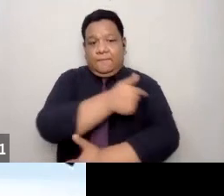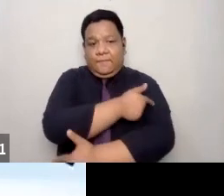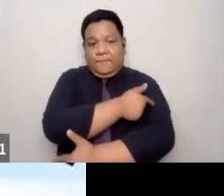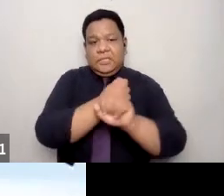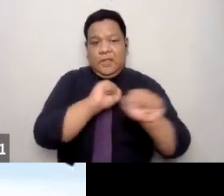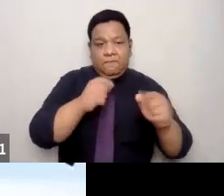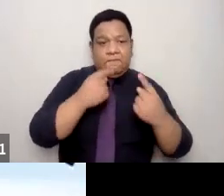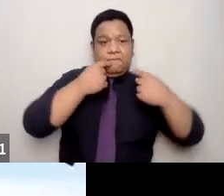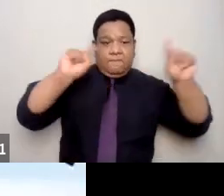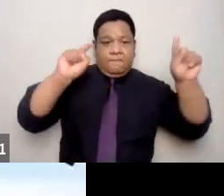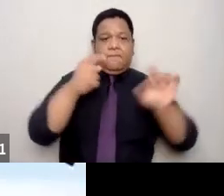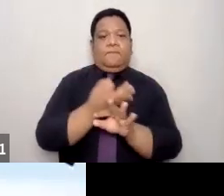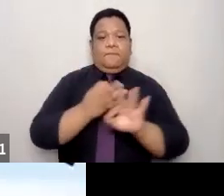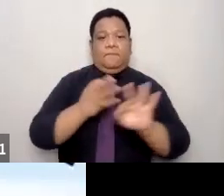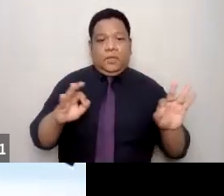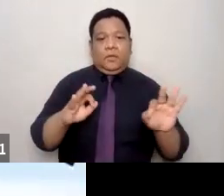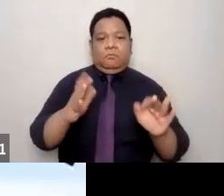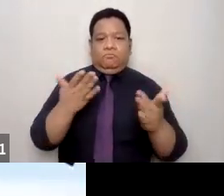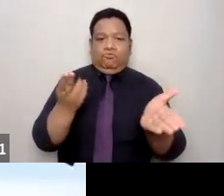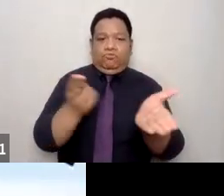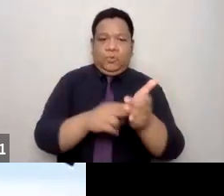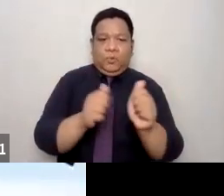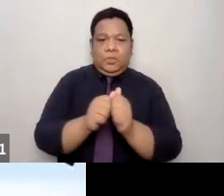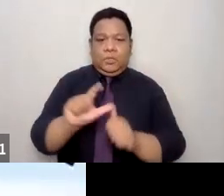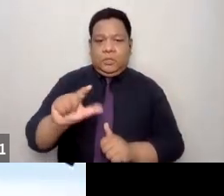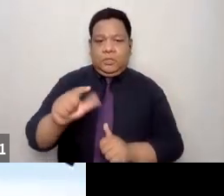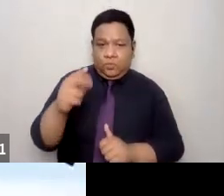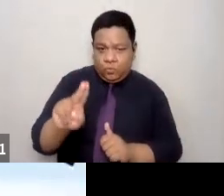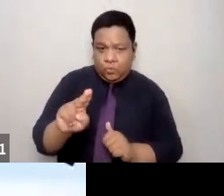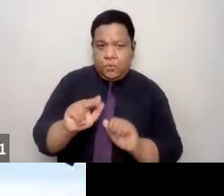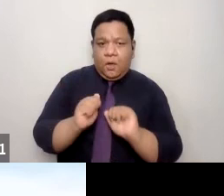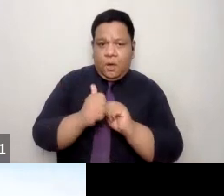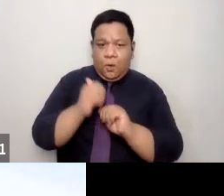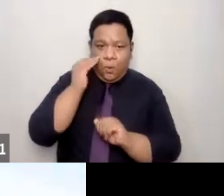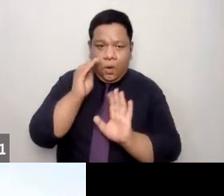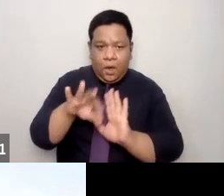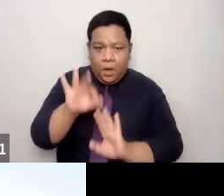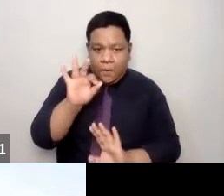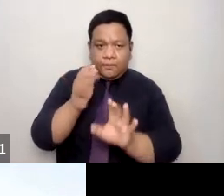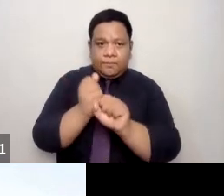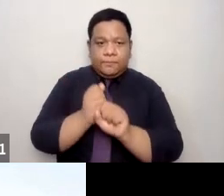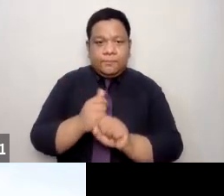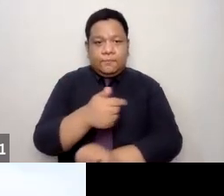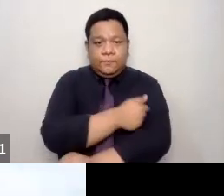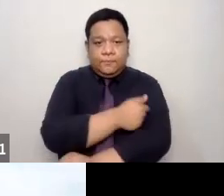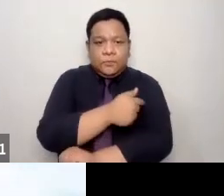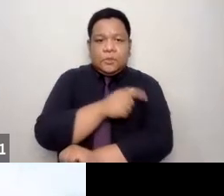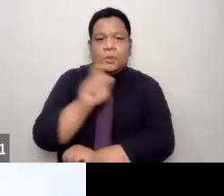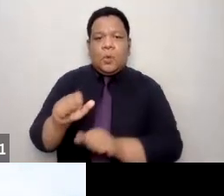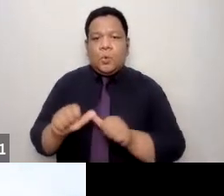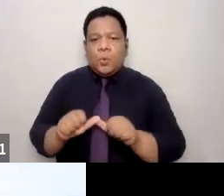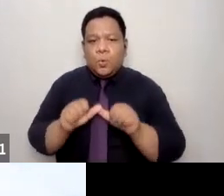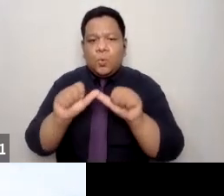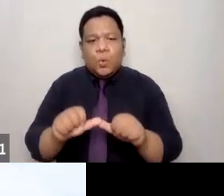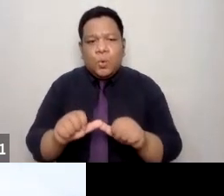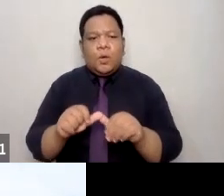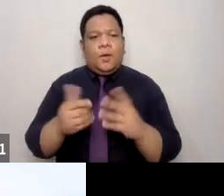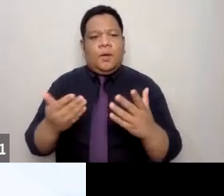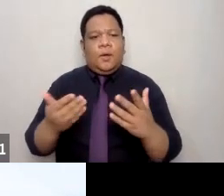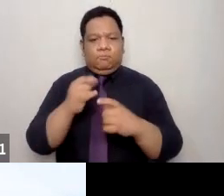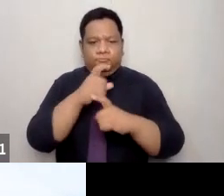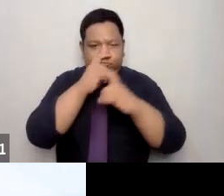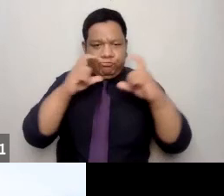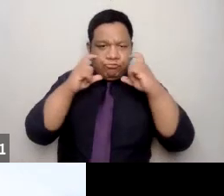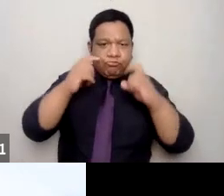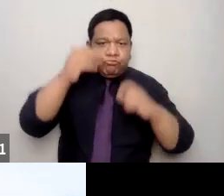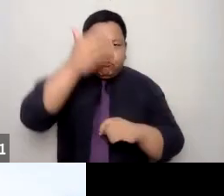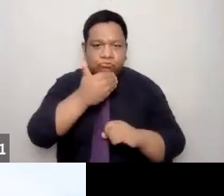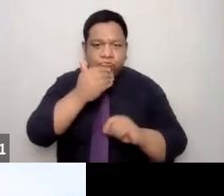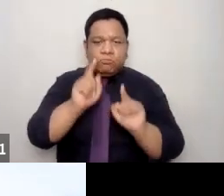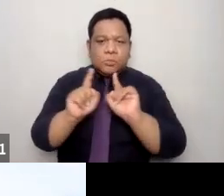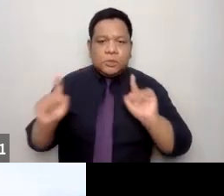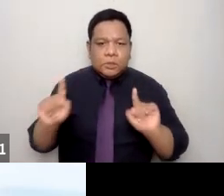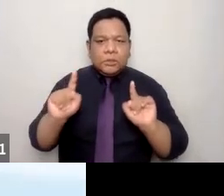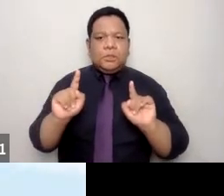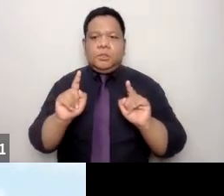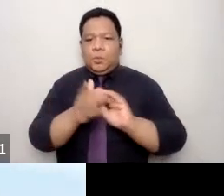So sign up with the LGUs to find out how to get your vaccine and we must continue minimum safety and health protocols no matter what your vaccine status is.